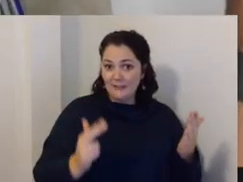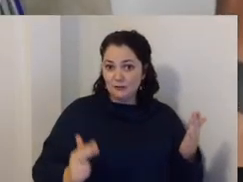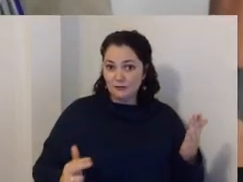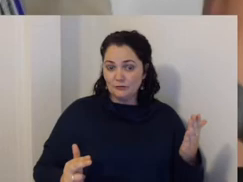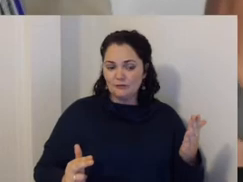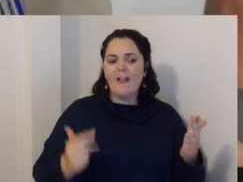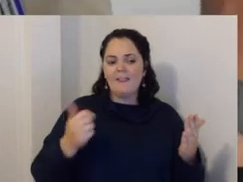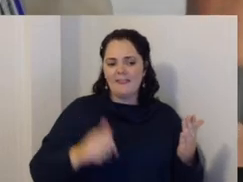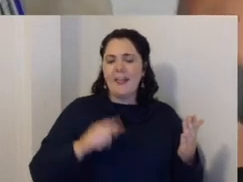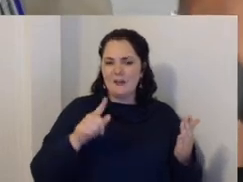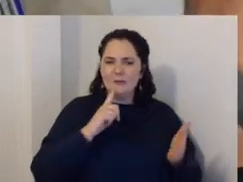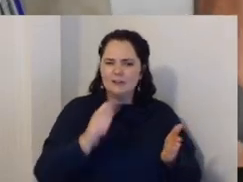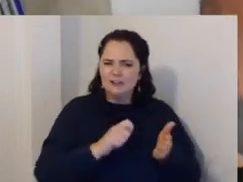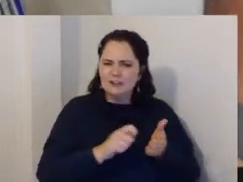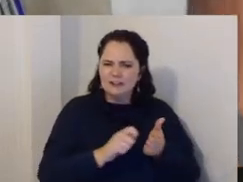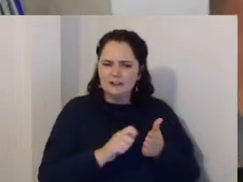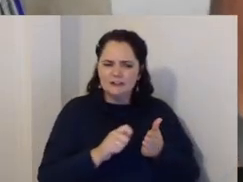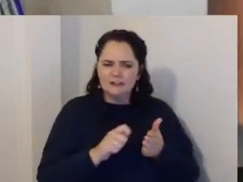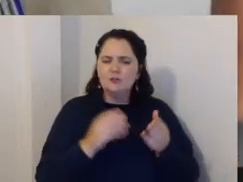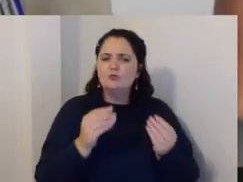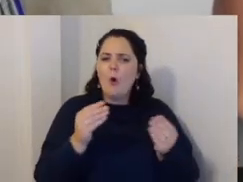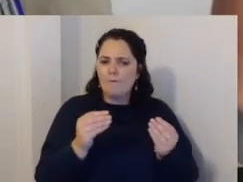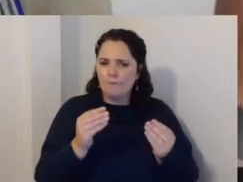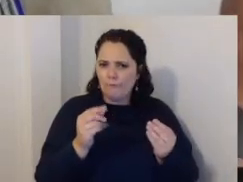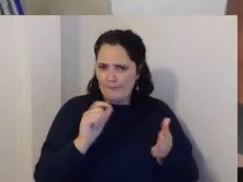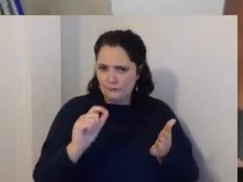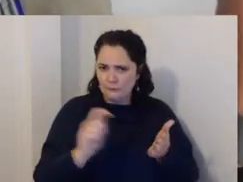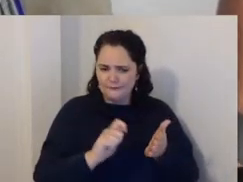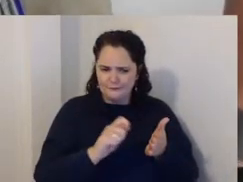just going to go to town on your pencil and not one of your nice soft pencils with your sheet